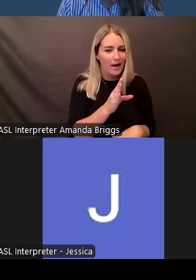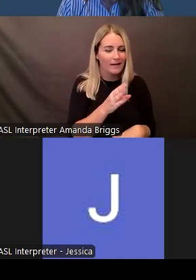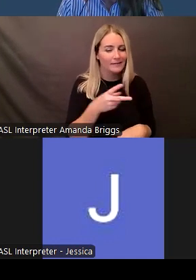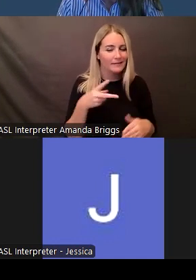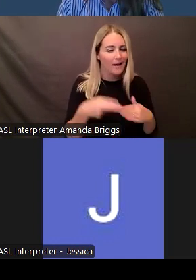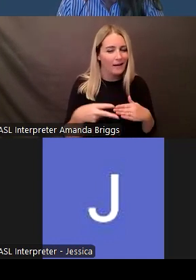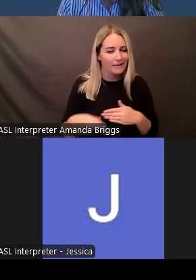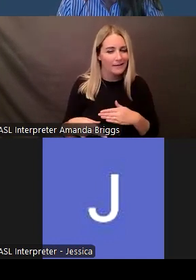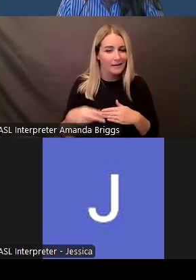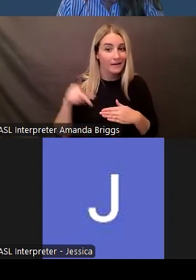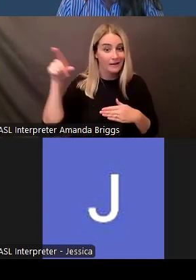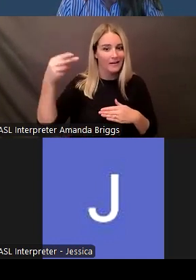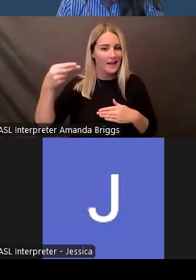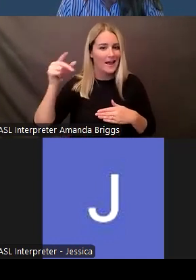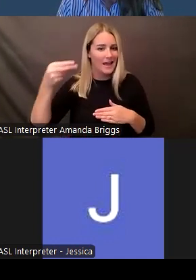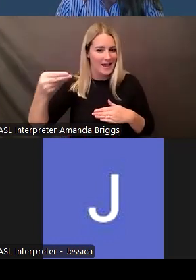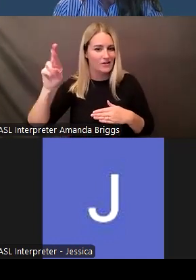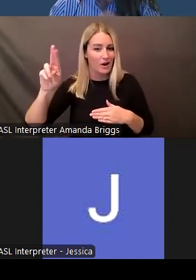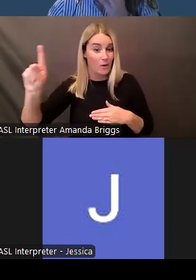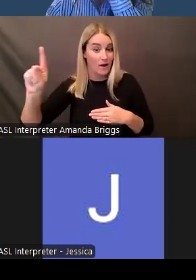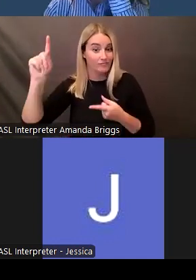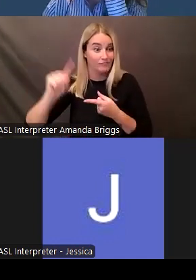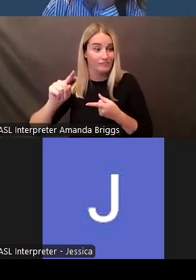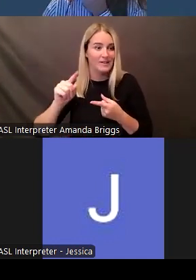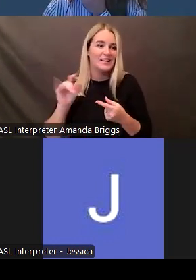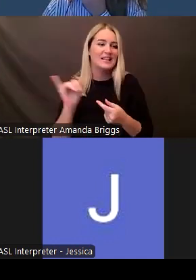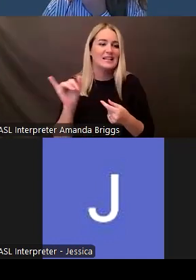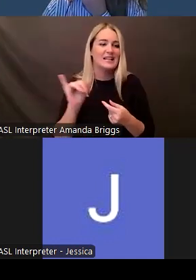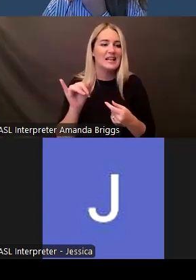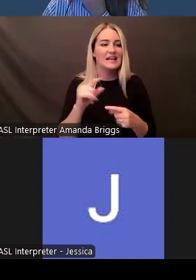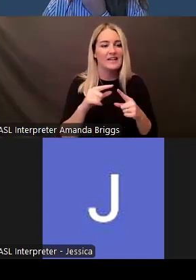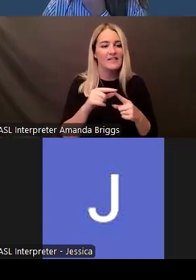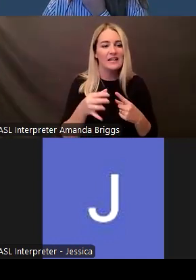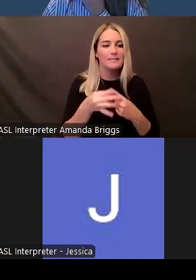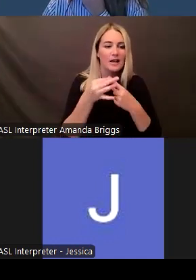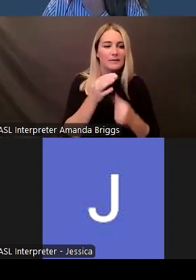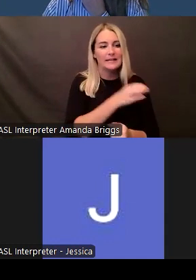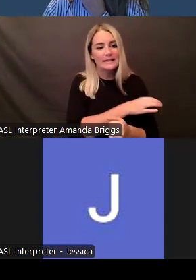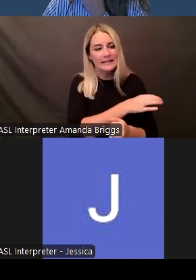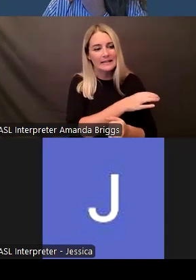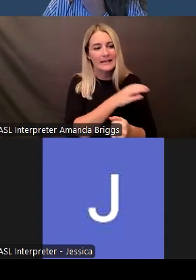And some examples include specialty care clinics and layoffs at children's hospitals